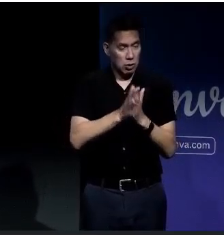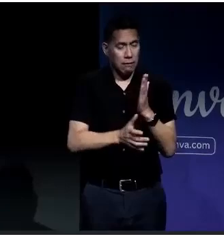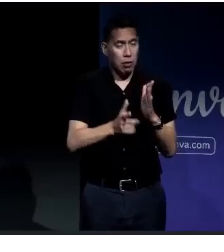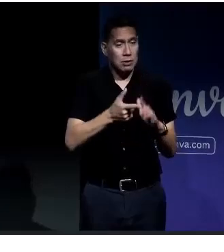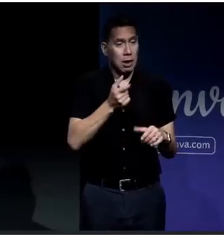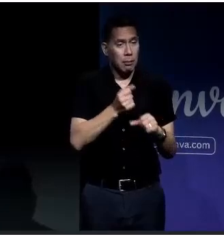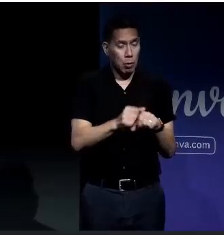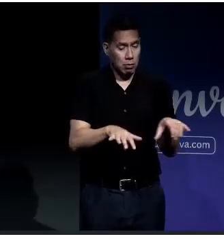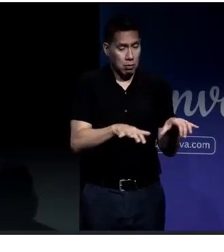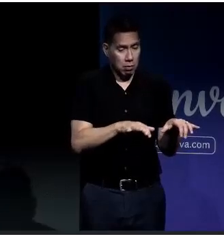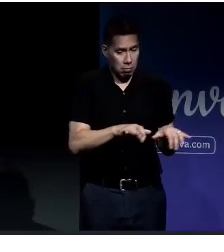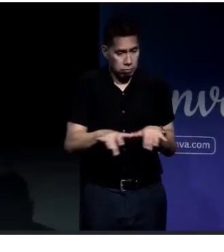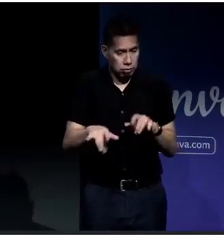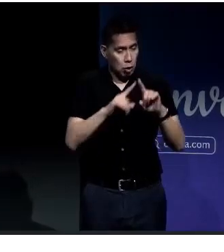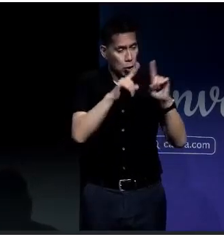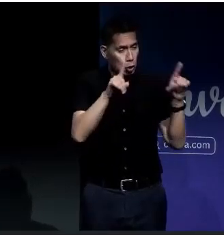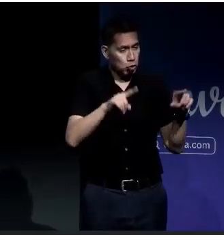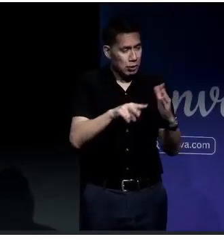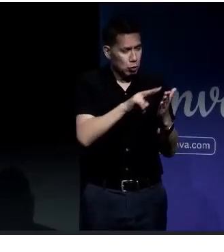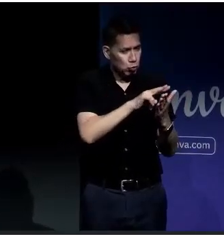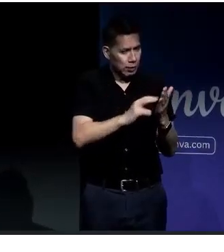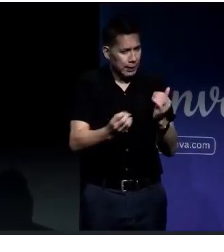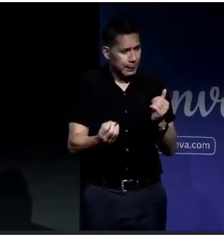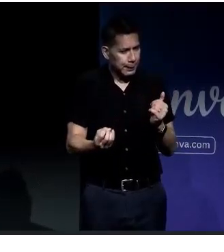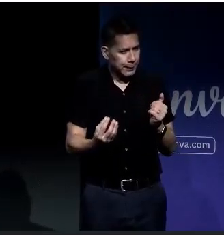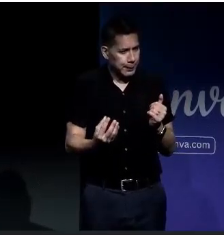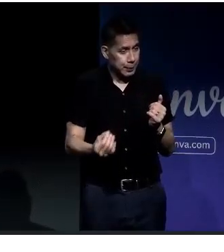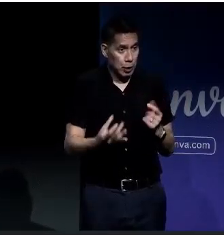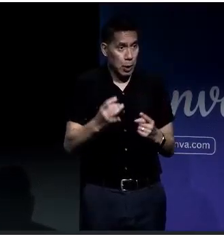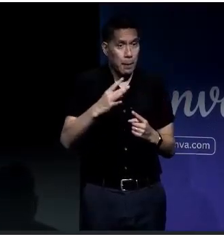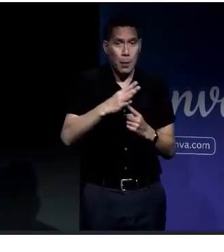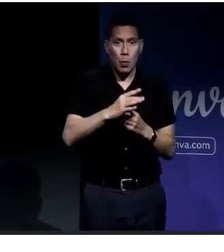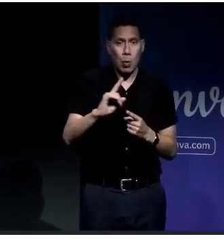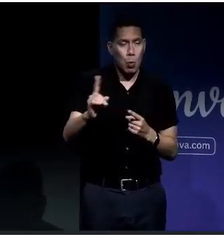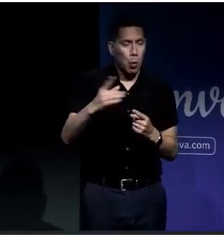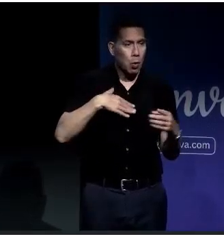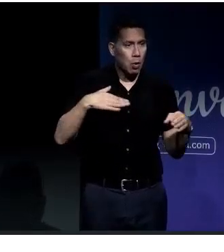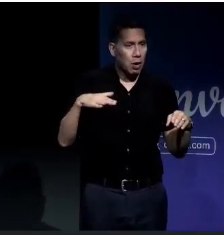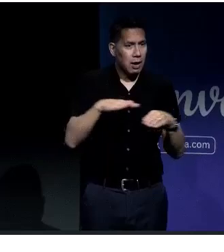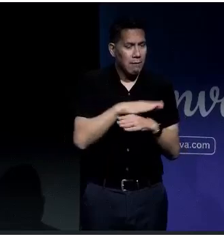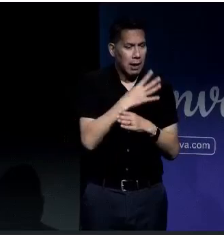using a screen reader are very important and they will help to cover a lot of those gaps that automated tools are missing.